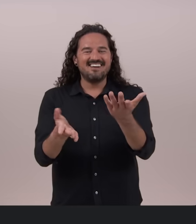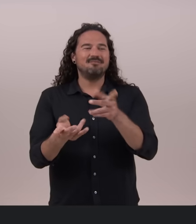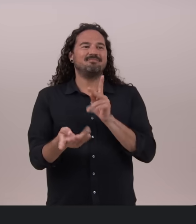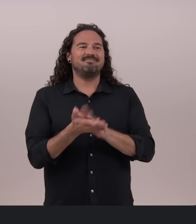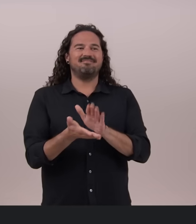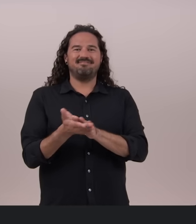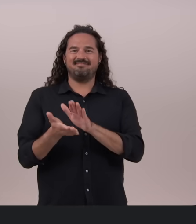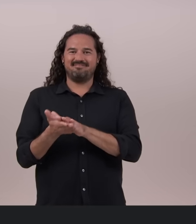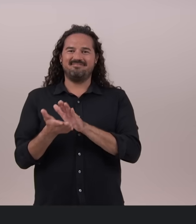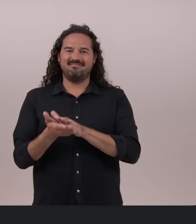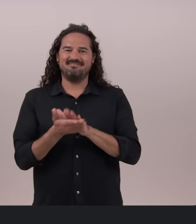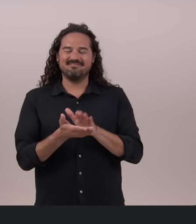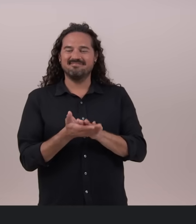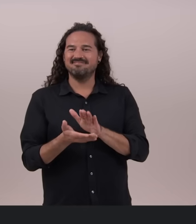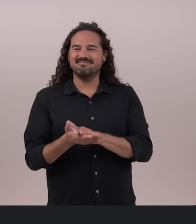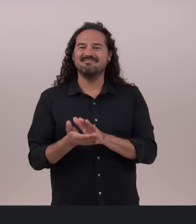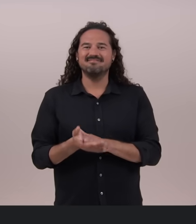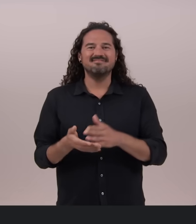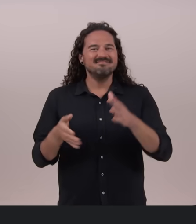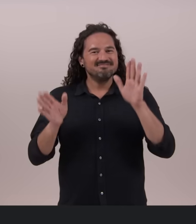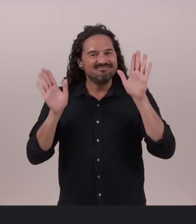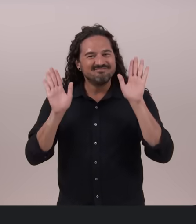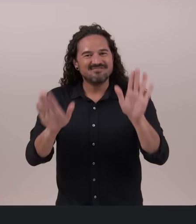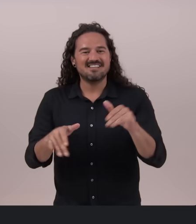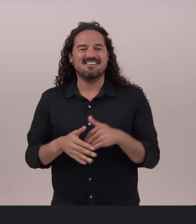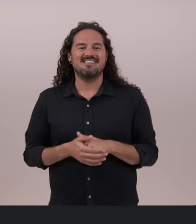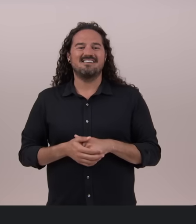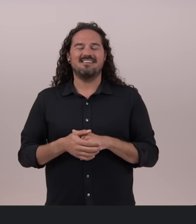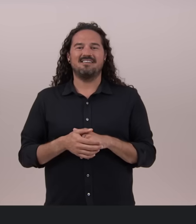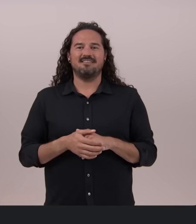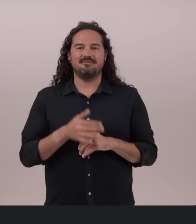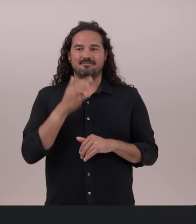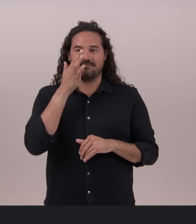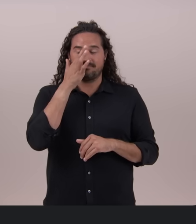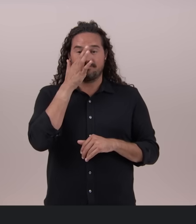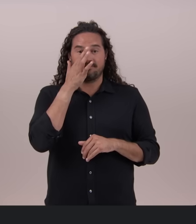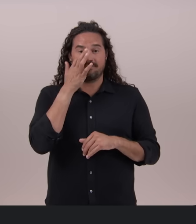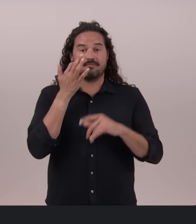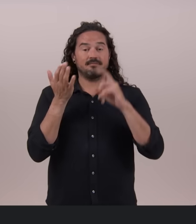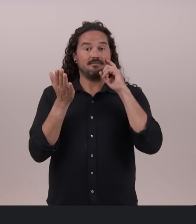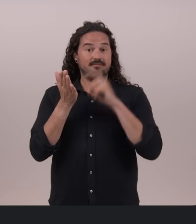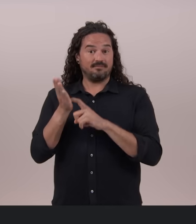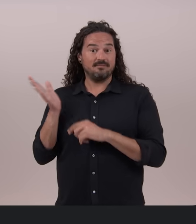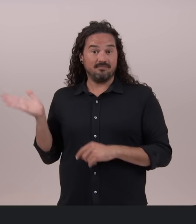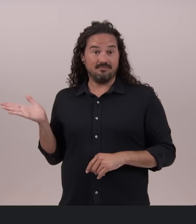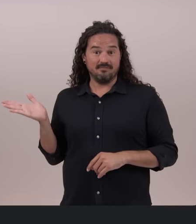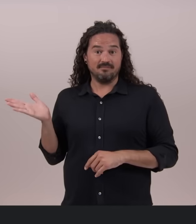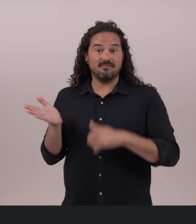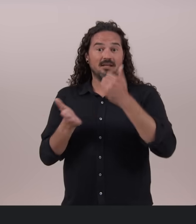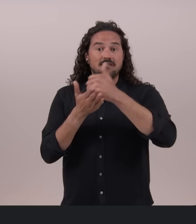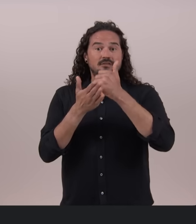Excellent. As you can see, the agent generated the MP3 for the show